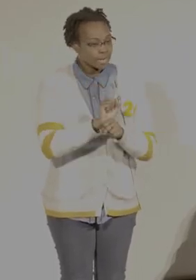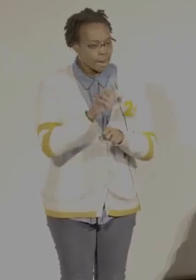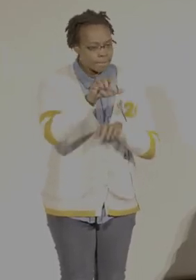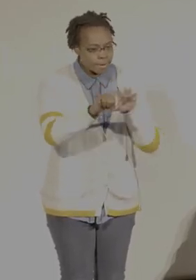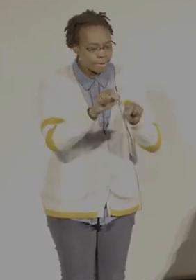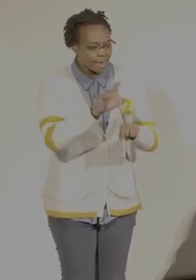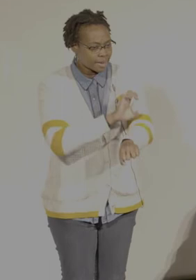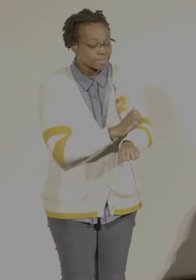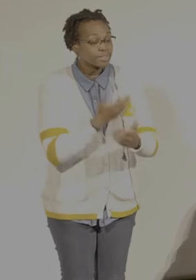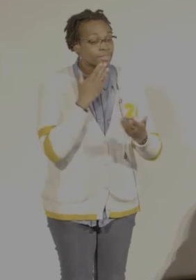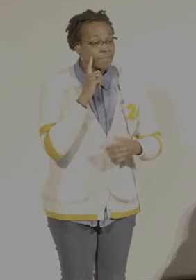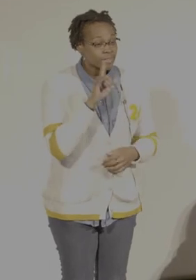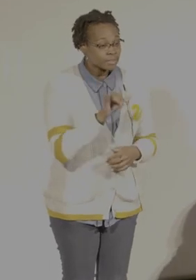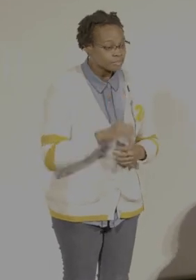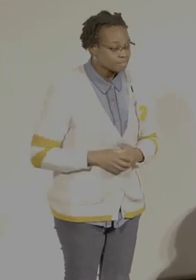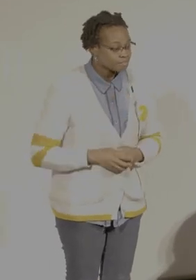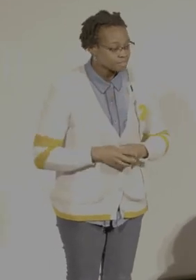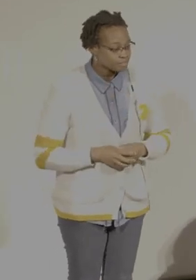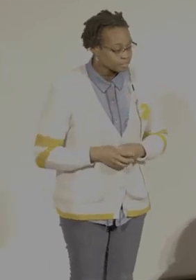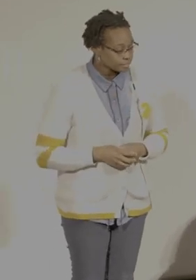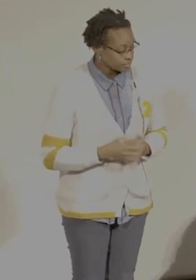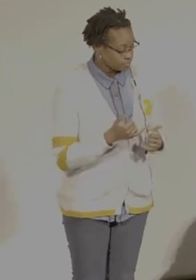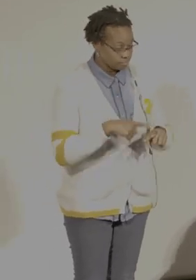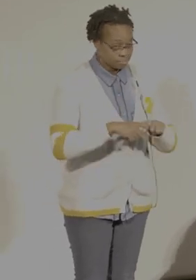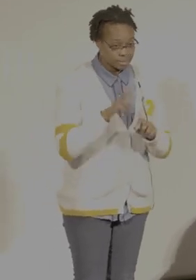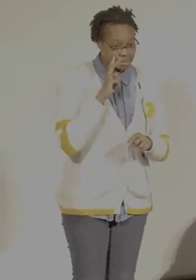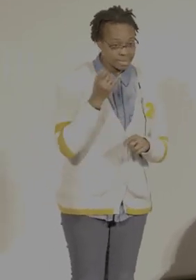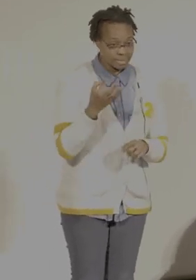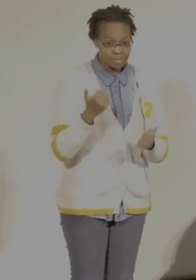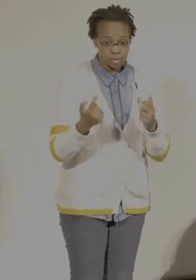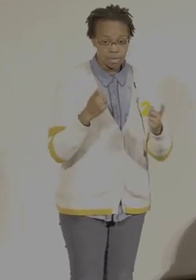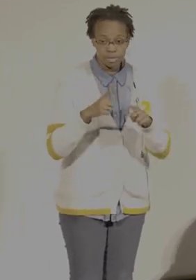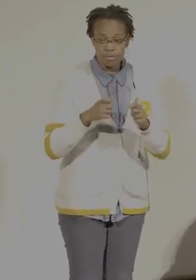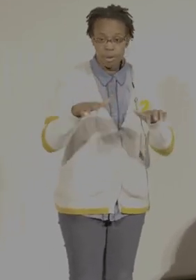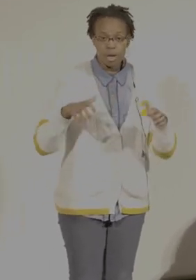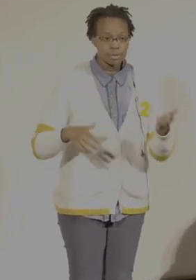So thank you for that. I'm gonna pause now and see if there's any questions from the audience yet.